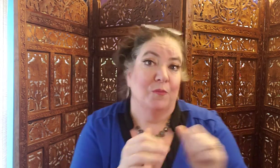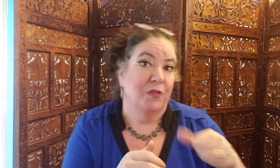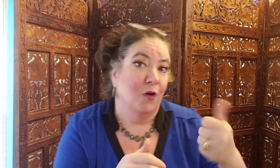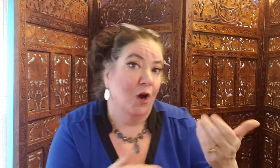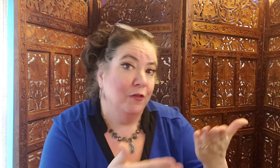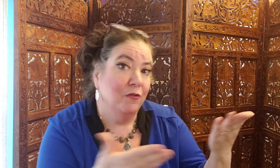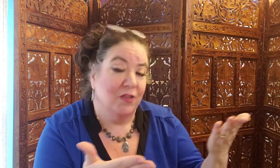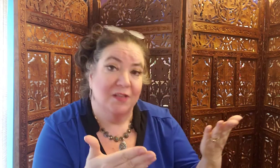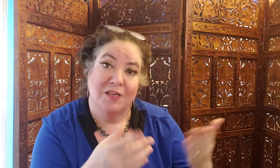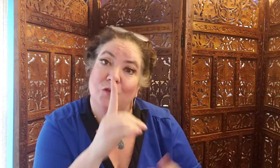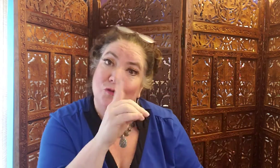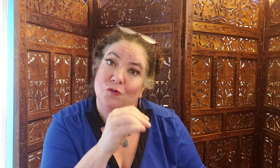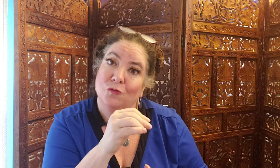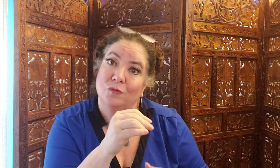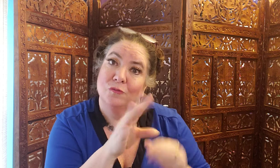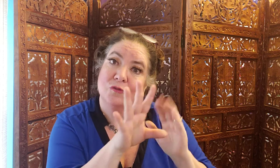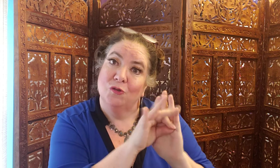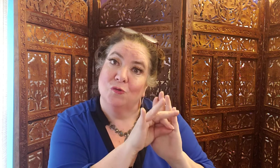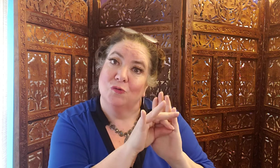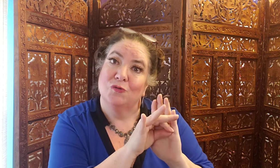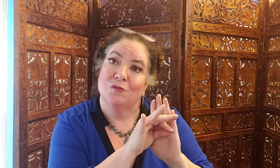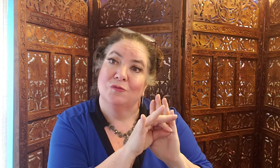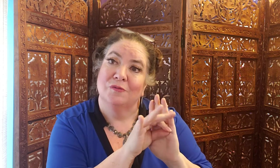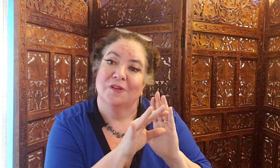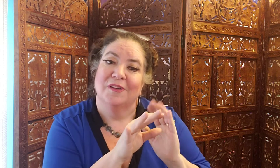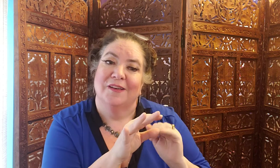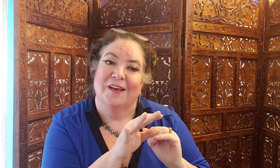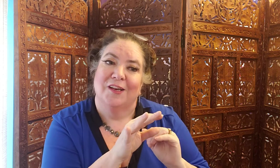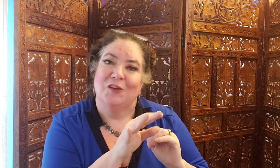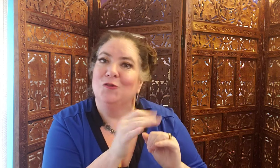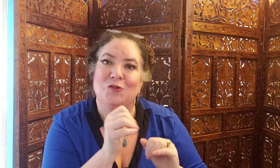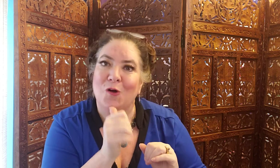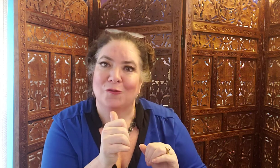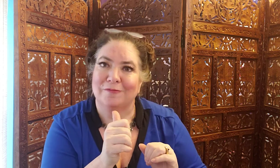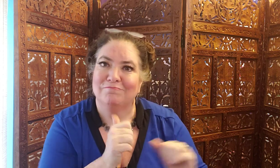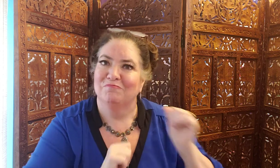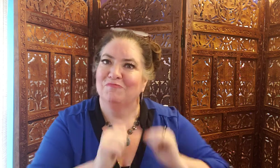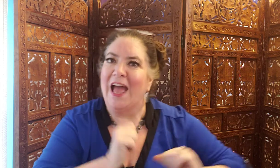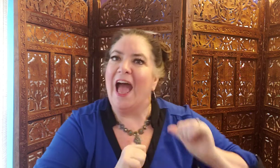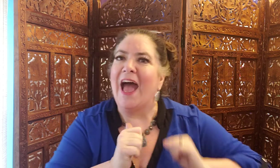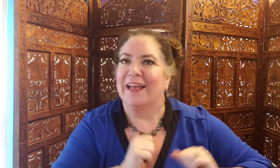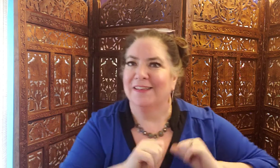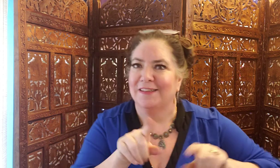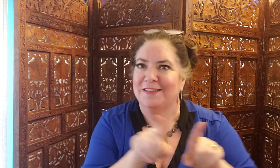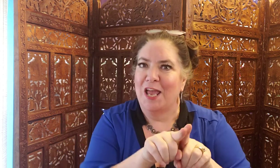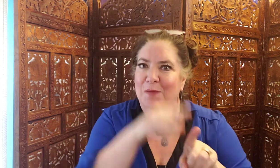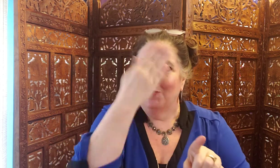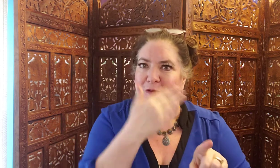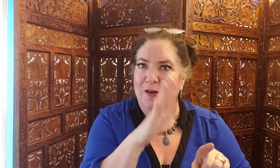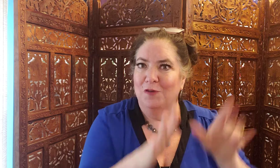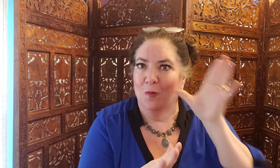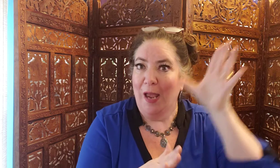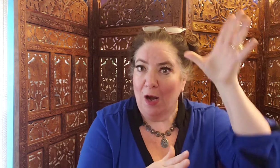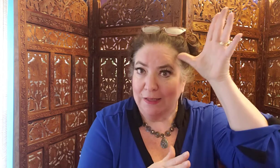But there are other things that you do choose. You don't act the same in front of your parents